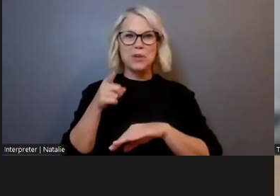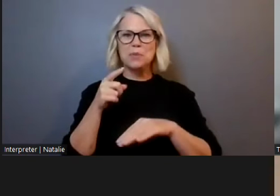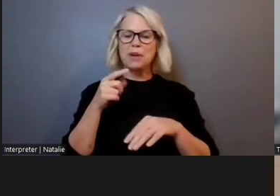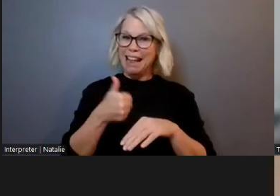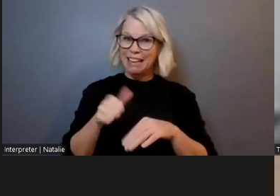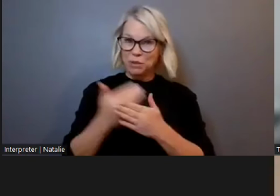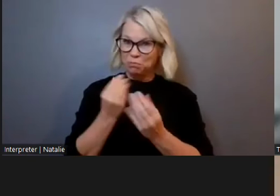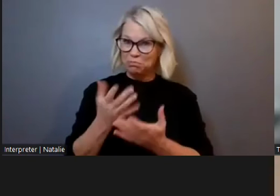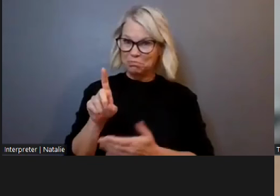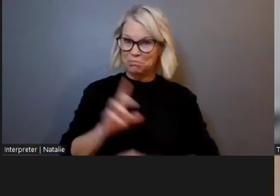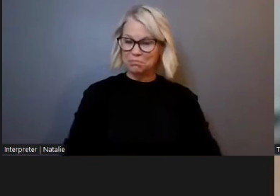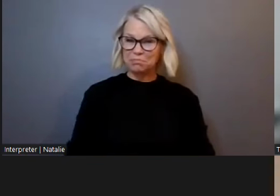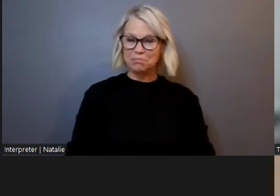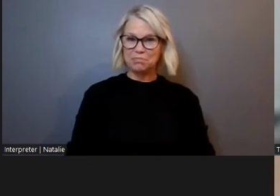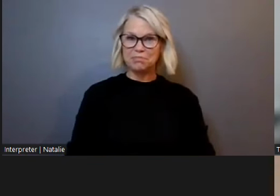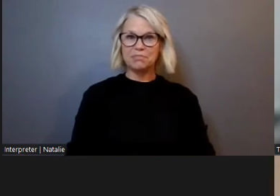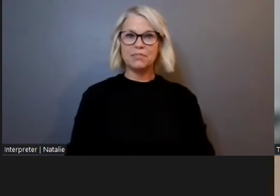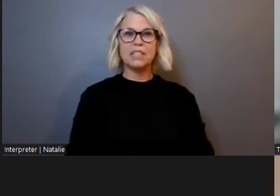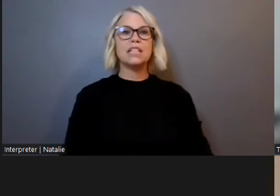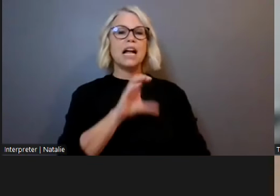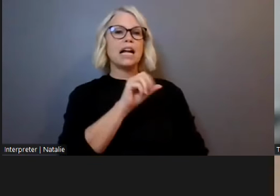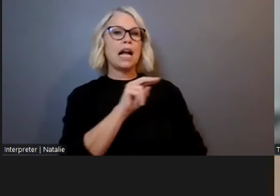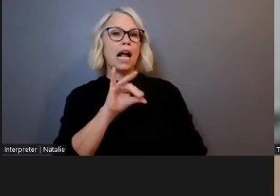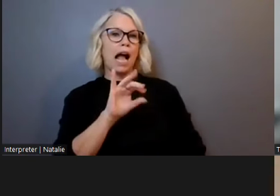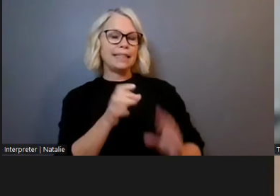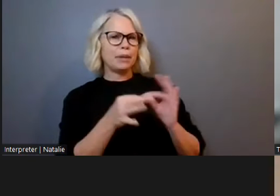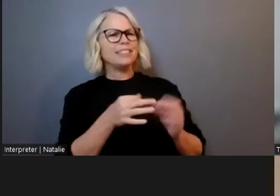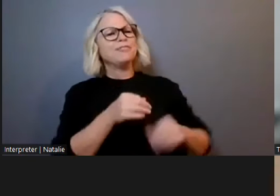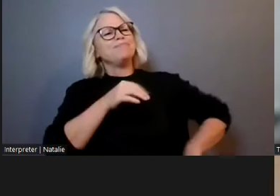Oh, goodness, where to begin?